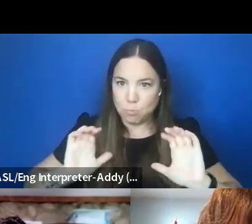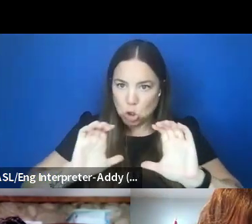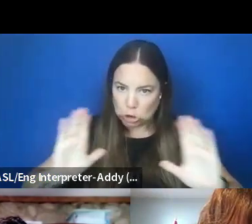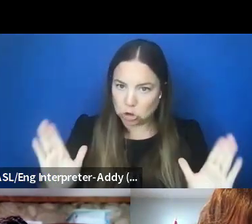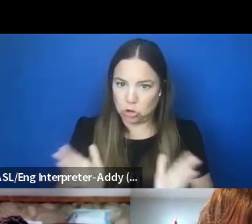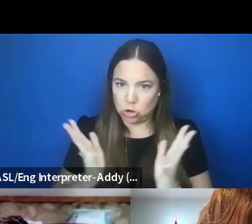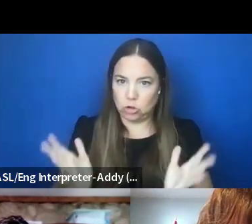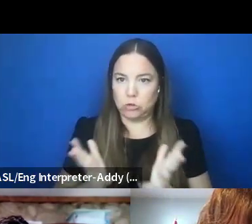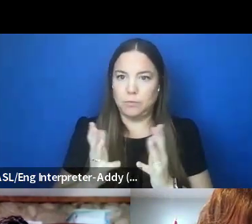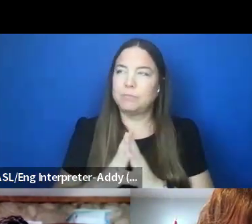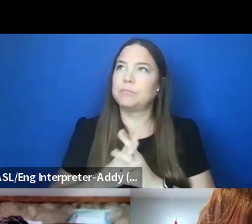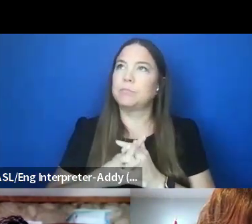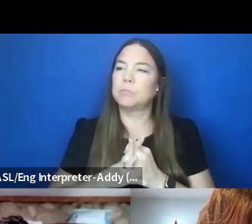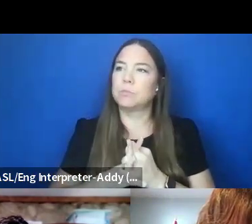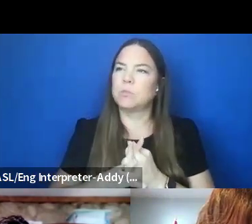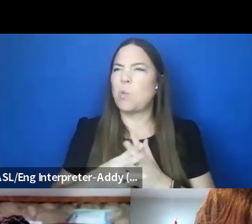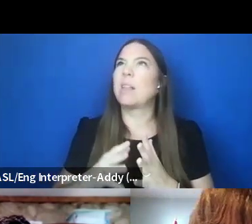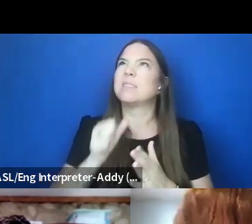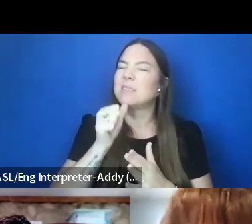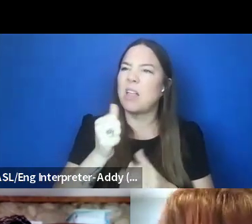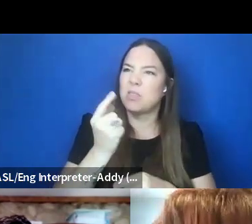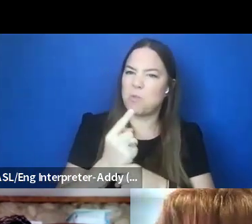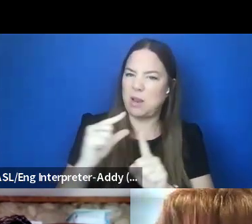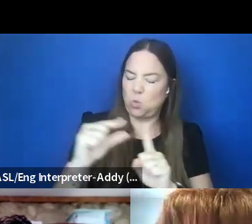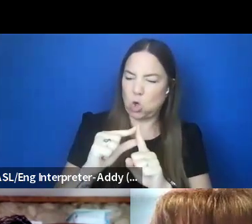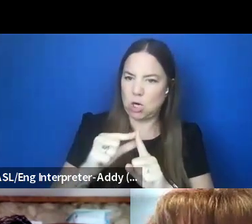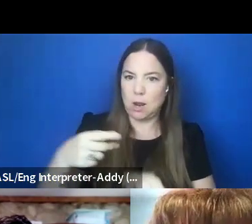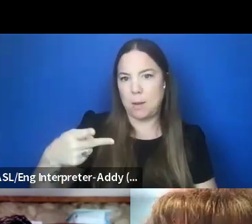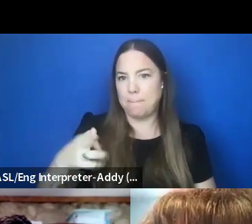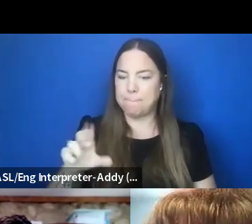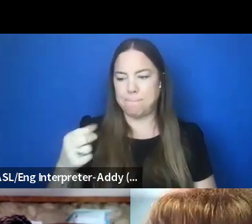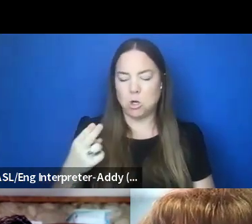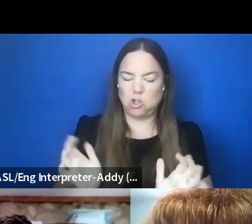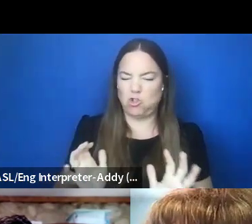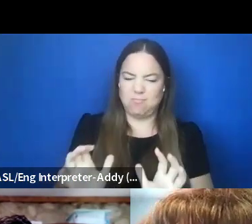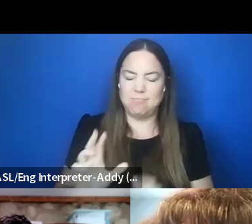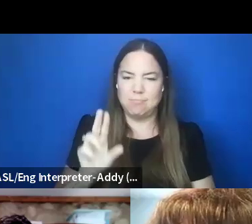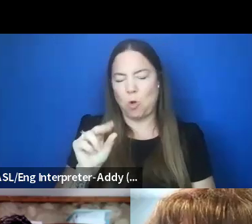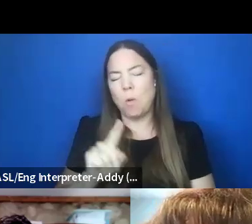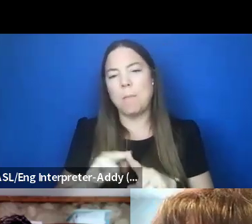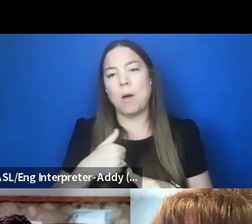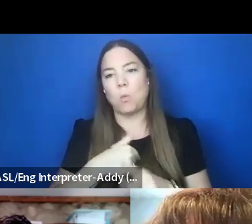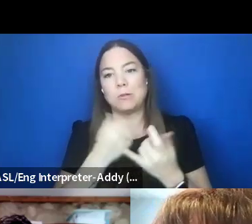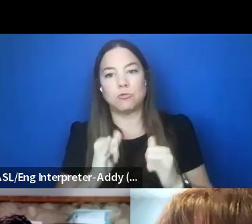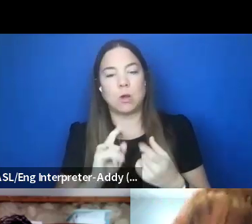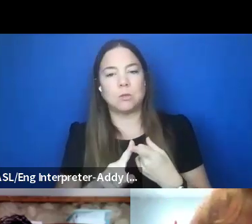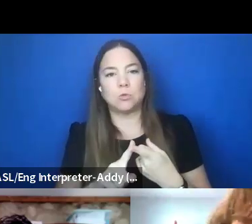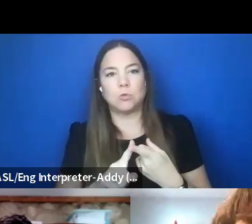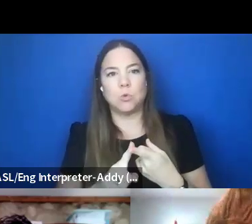Don Dew: no Don Dew: hate to say push. But one of the things we're trying to do is Don Dew: have people realize that